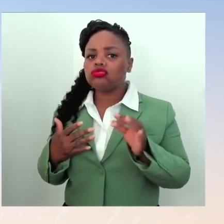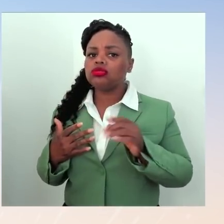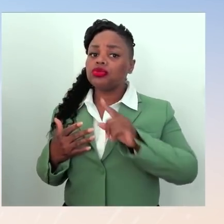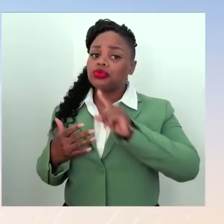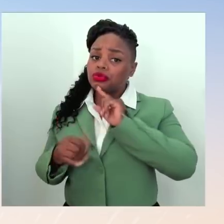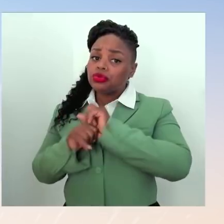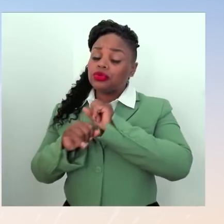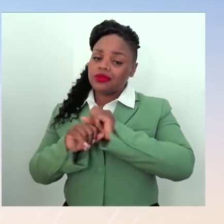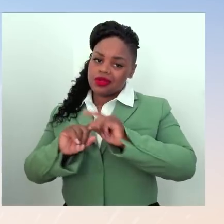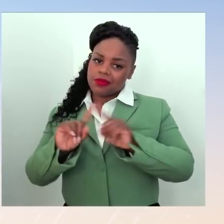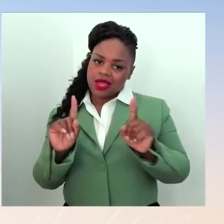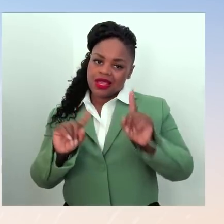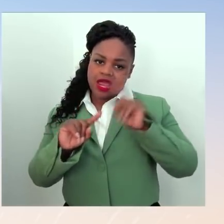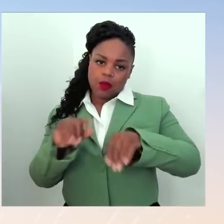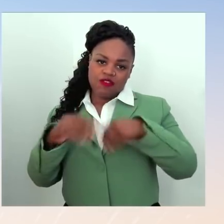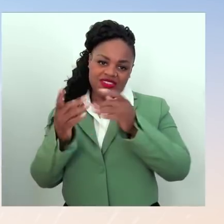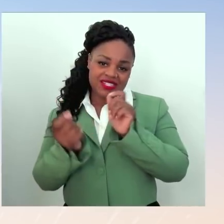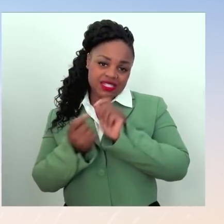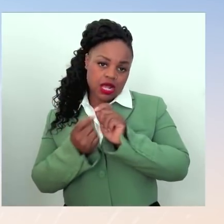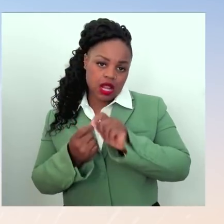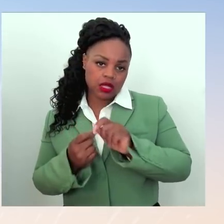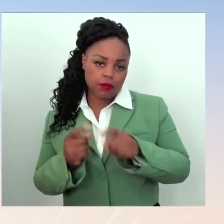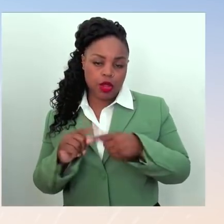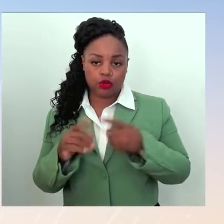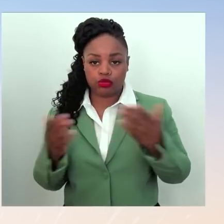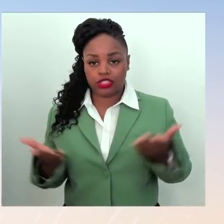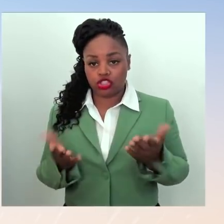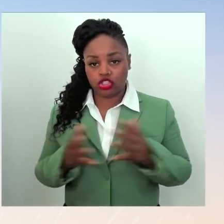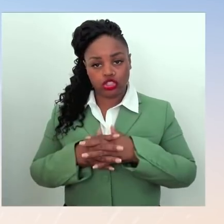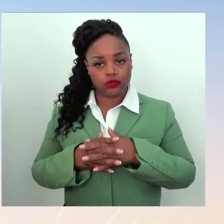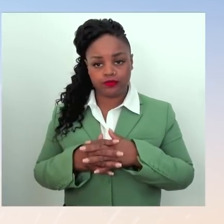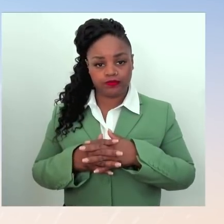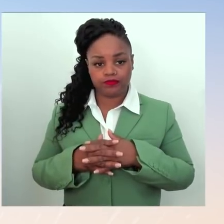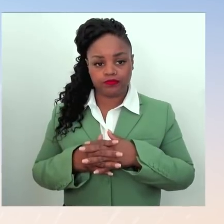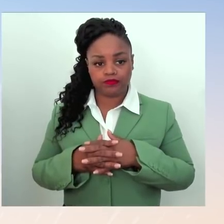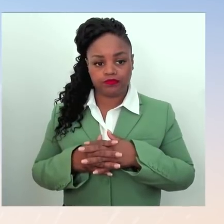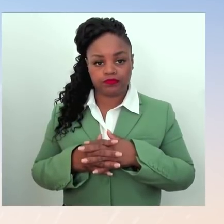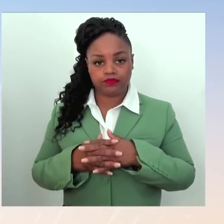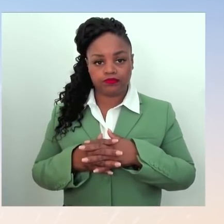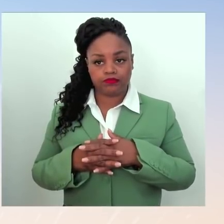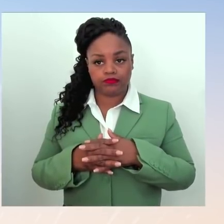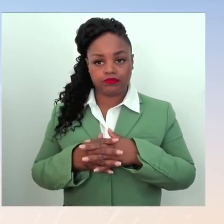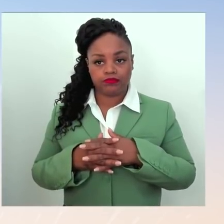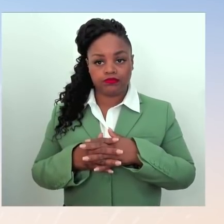How much does it weigh on the administration, if you move towards cutting Russian imports of oil,